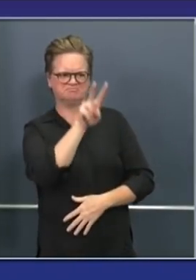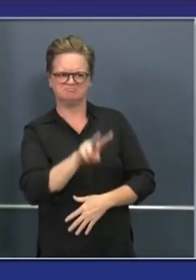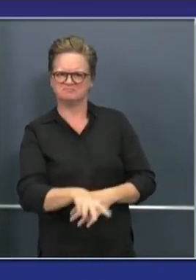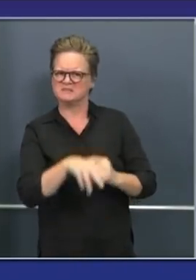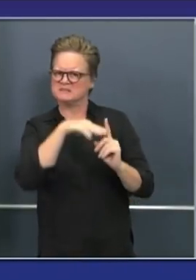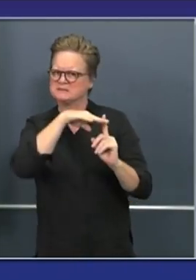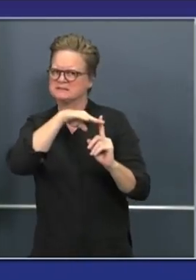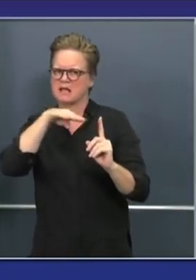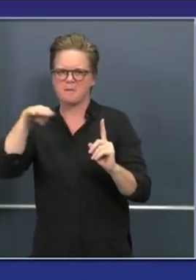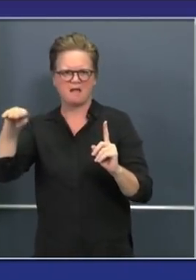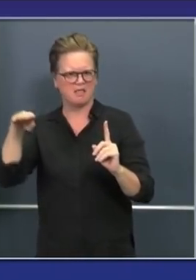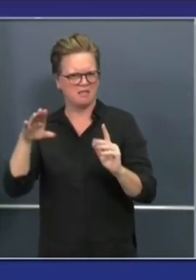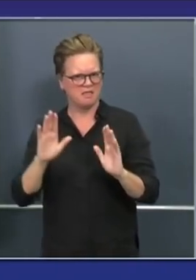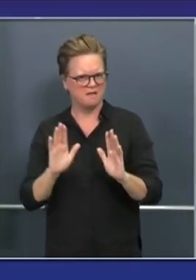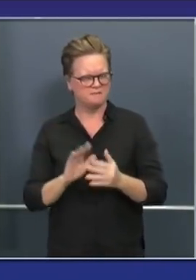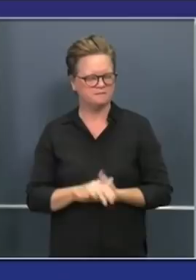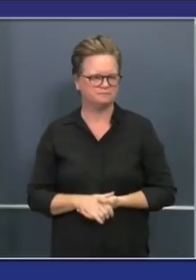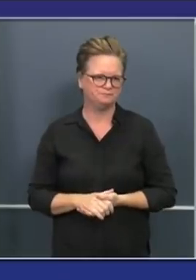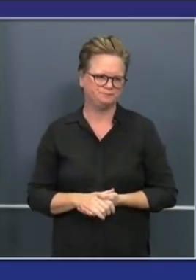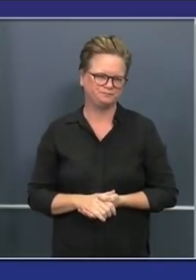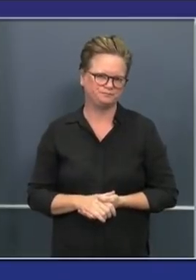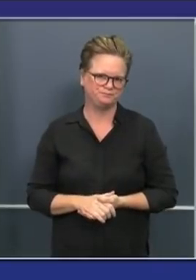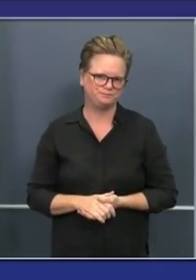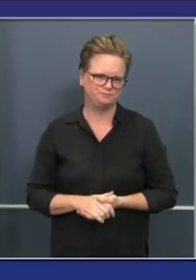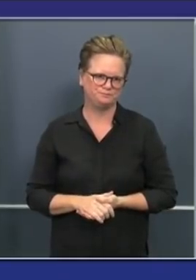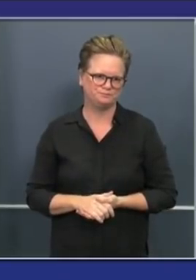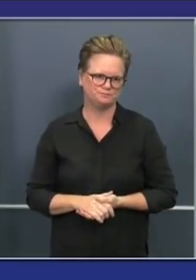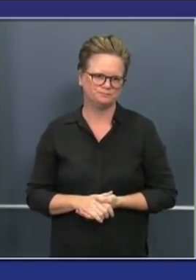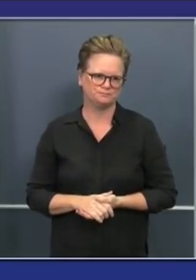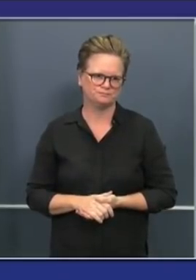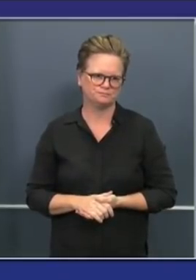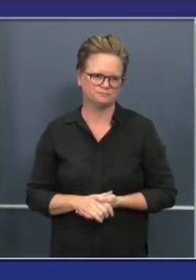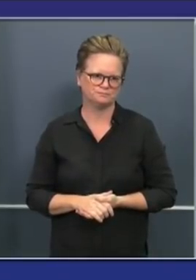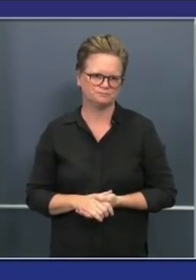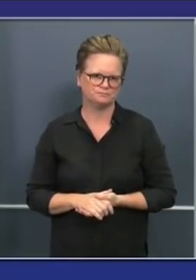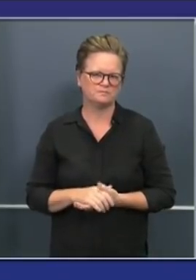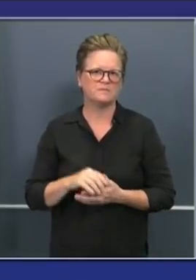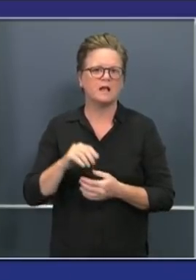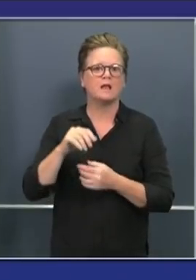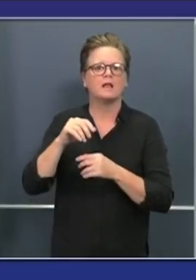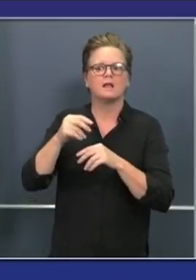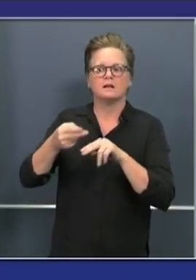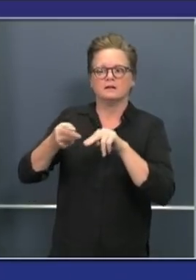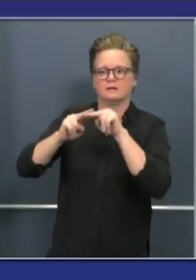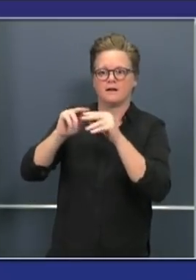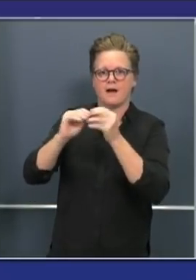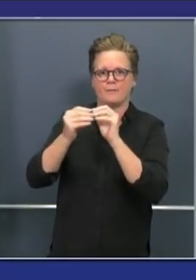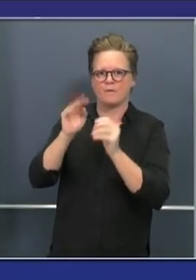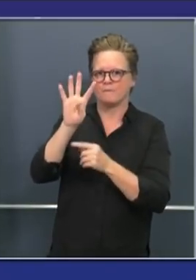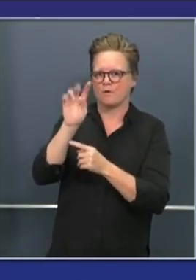THE STABILITY WE HAVE SEEN IN THE LAST 14 DAYS IS ABOUT A 4.4% INCREASE.